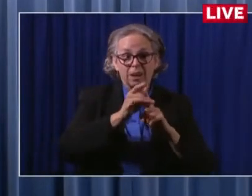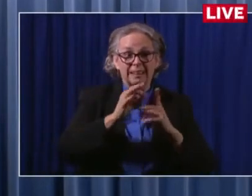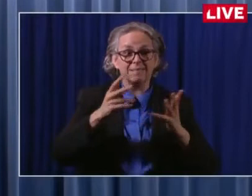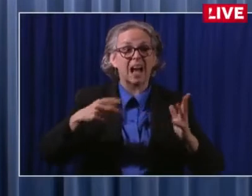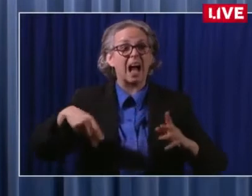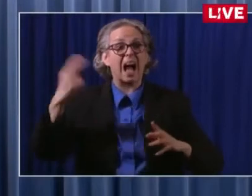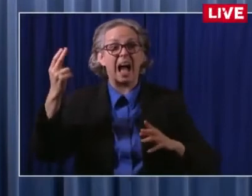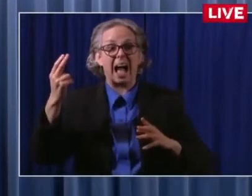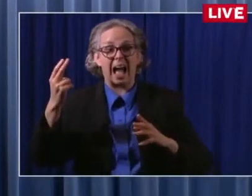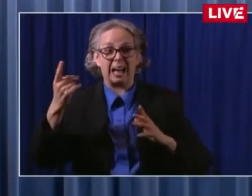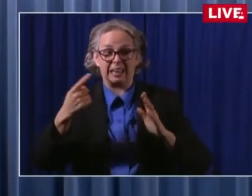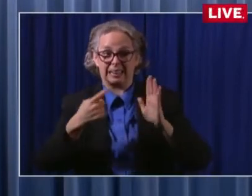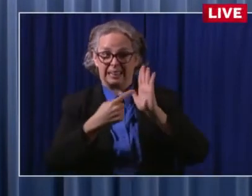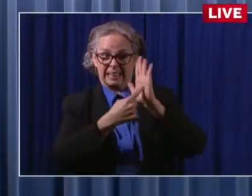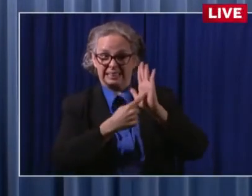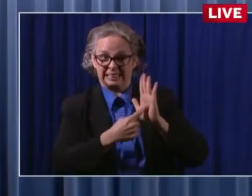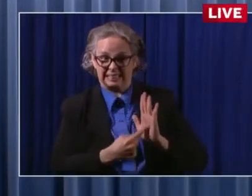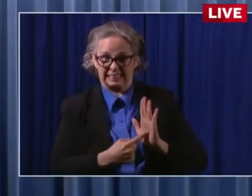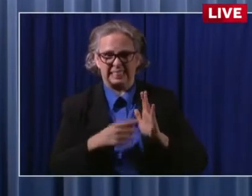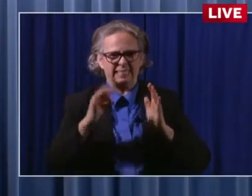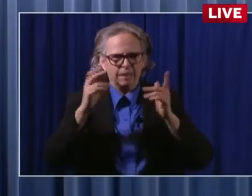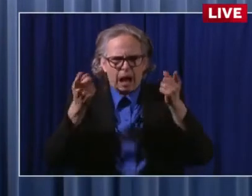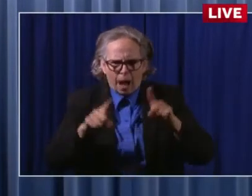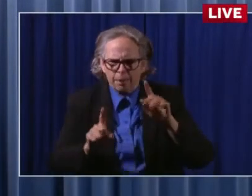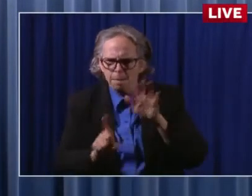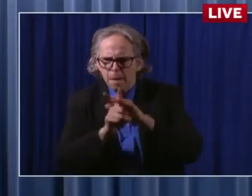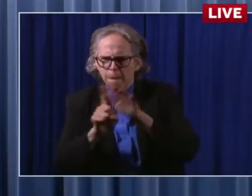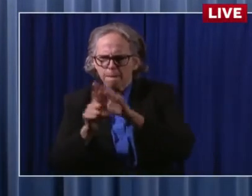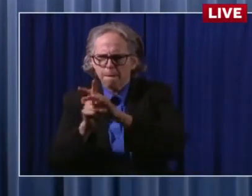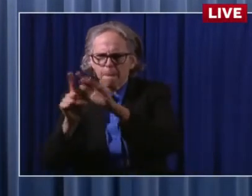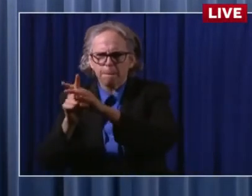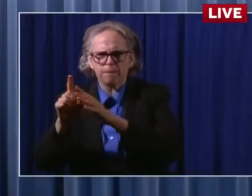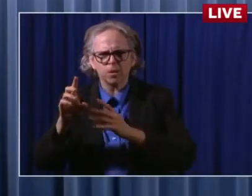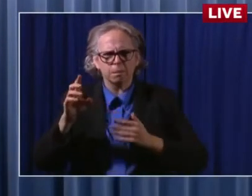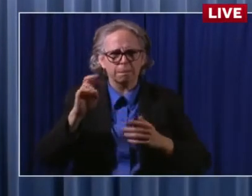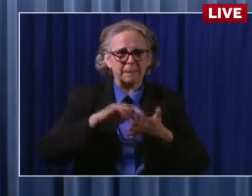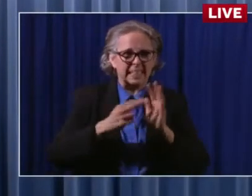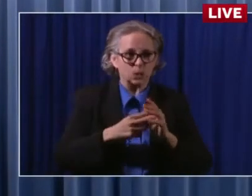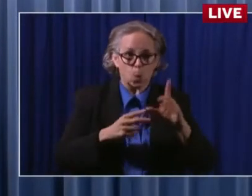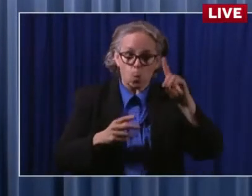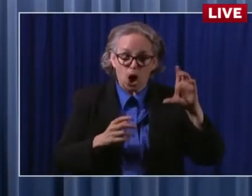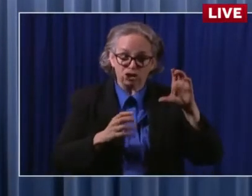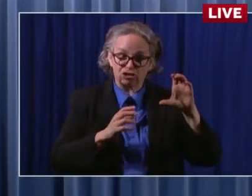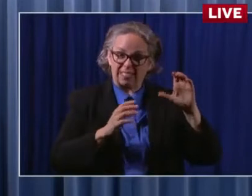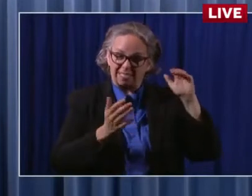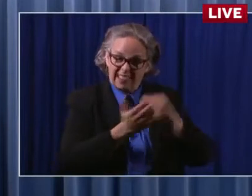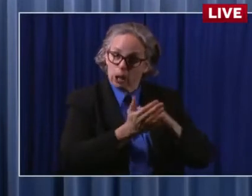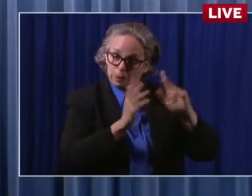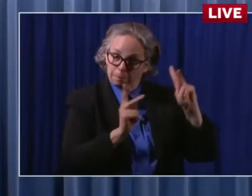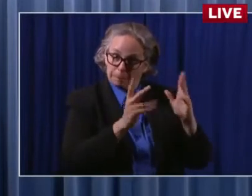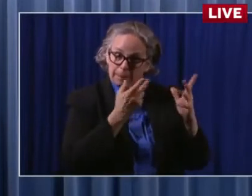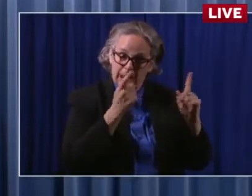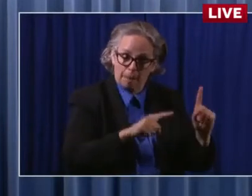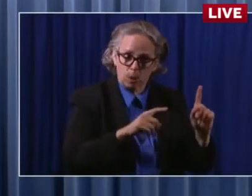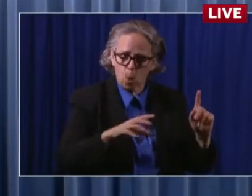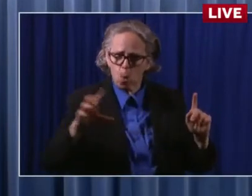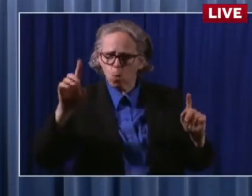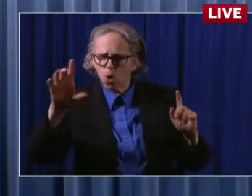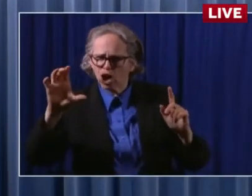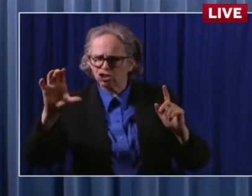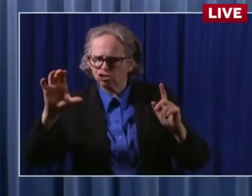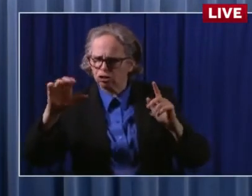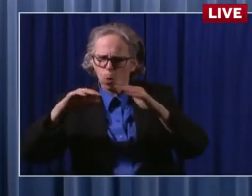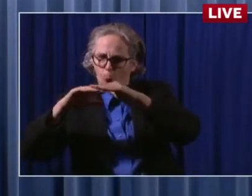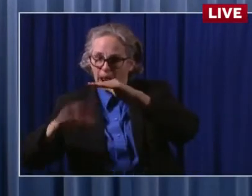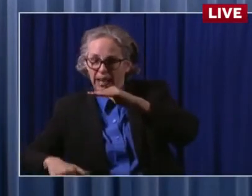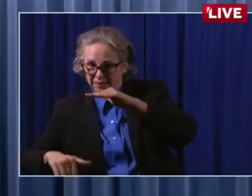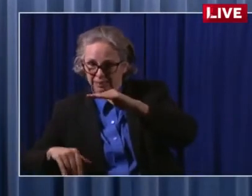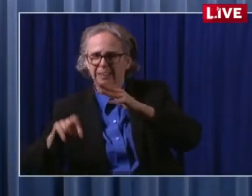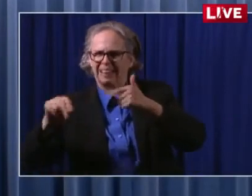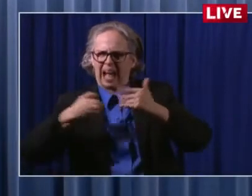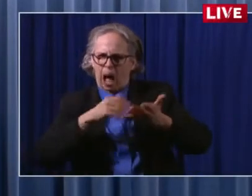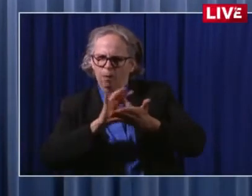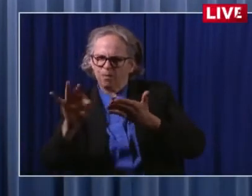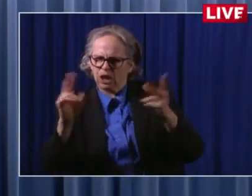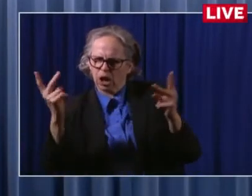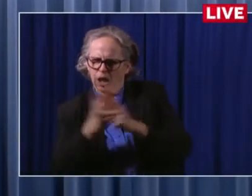AND PREVENTION’S THRESHOLD FOR HIH INCIDENCE, FOR HIGH INCIDENCE, AND THAT IS 100 NEW CASES PER 100,000 PEOPLE OVER THE LAST TWO WEEKS.